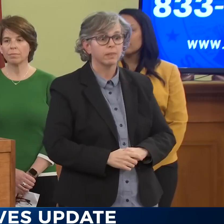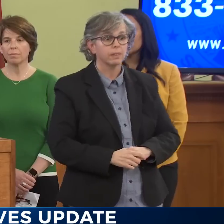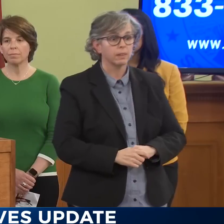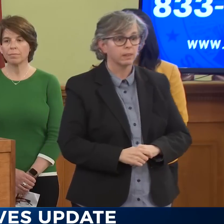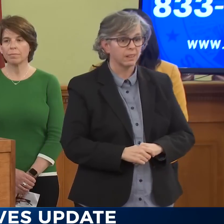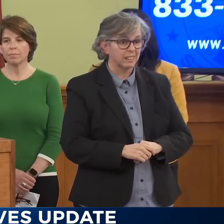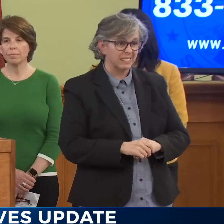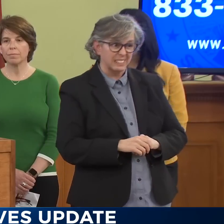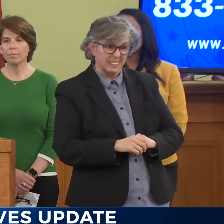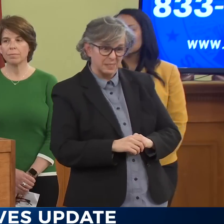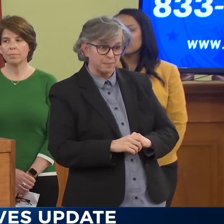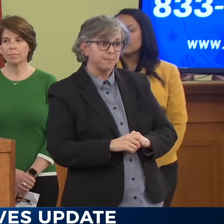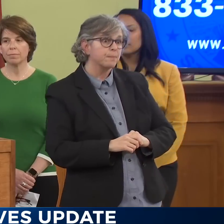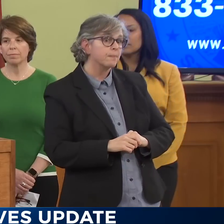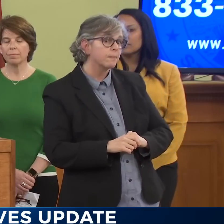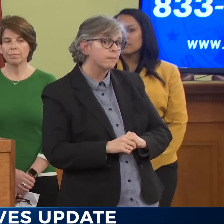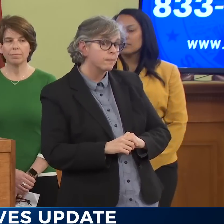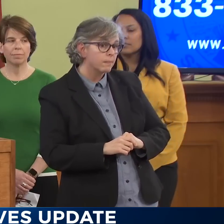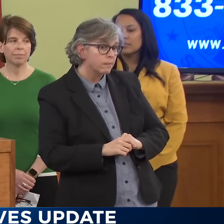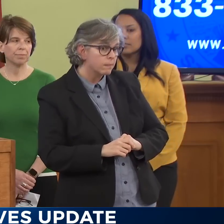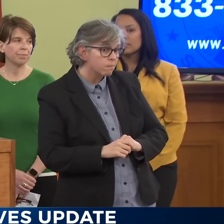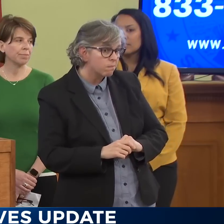TEST, AND THAT WILL ALSO CONTINUE TO INCREASE THE NUMBERS.